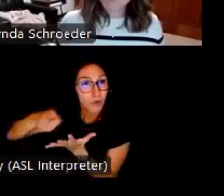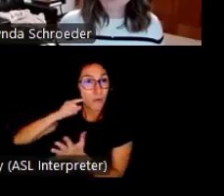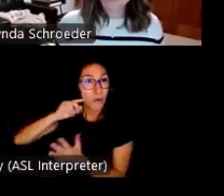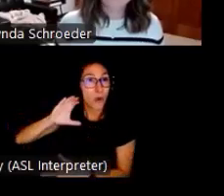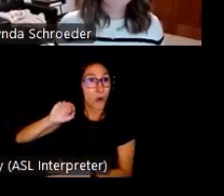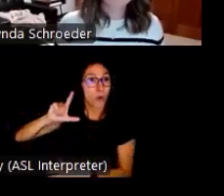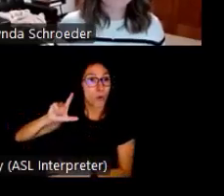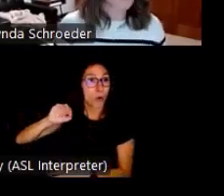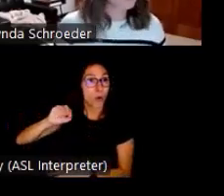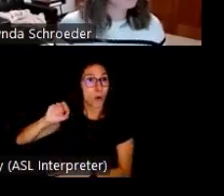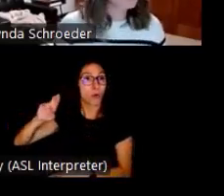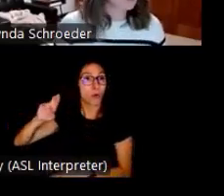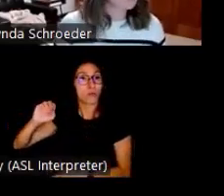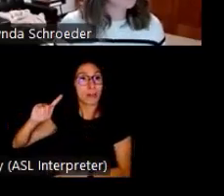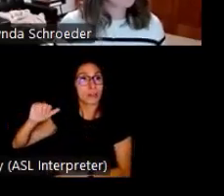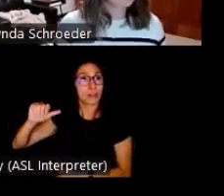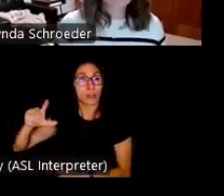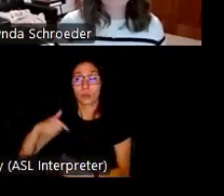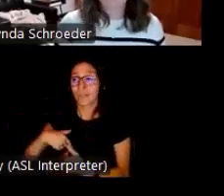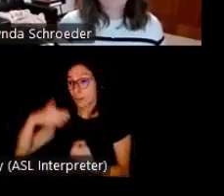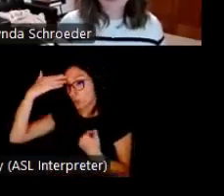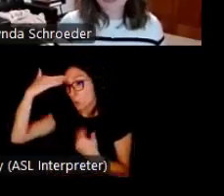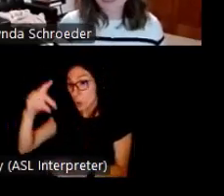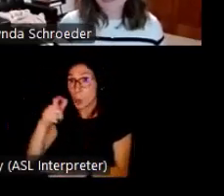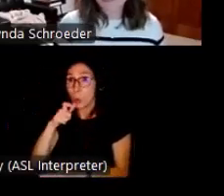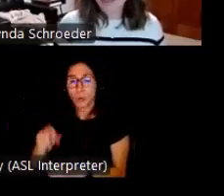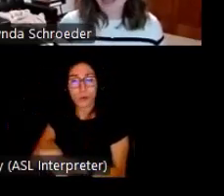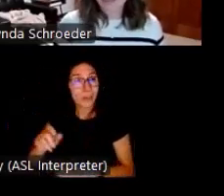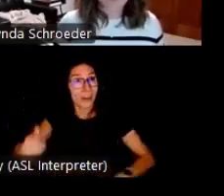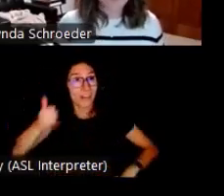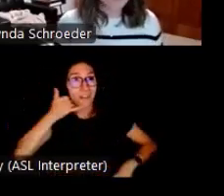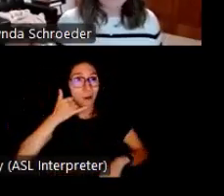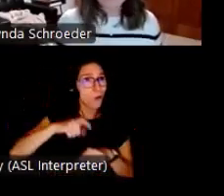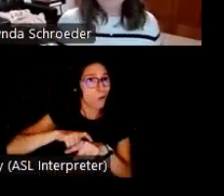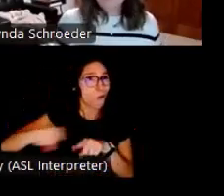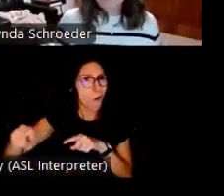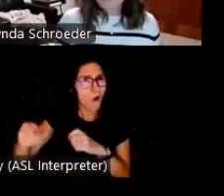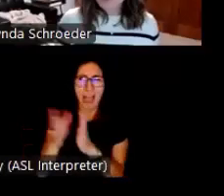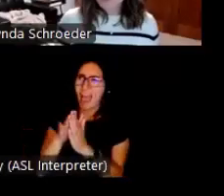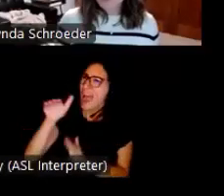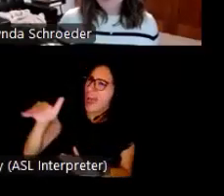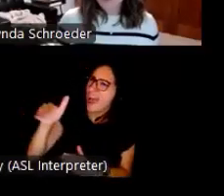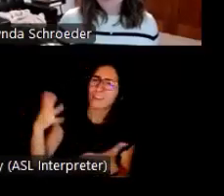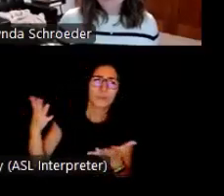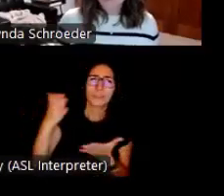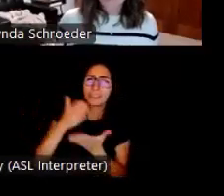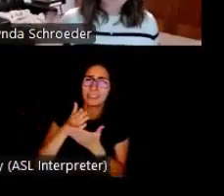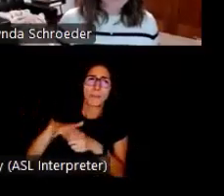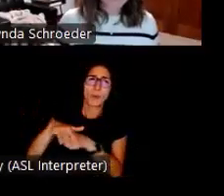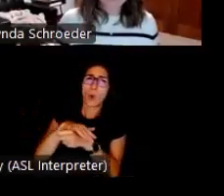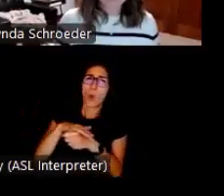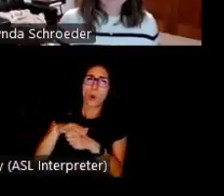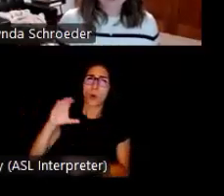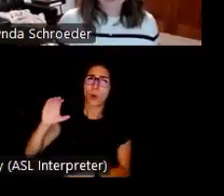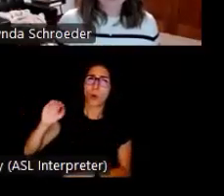and call the public health unit. Call one of the clinics and ask, what are some of the local coalitions? What are they engaged in?